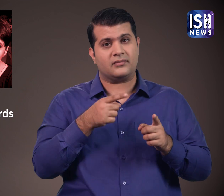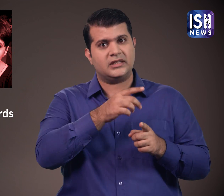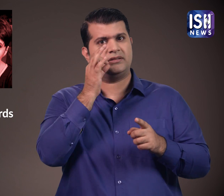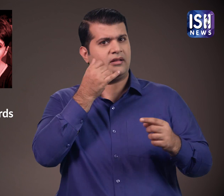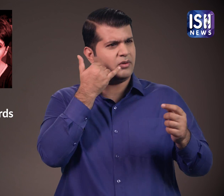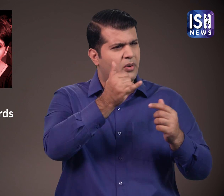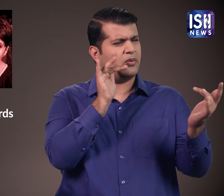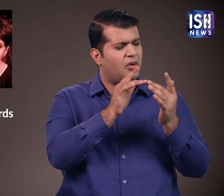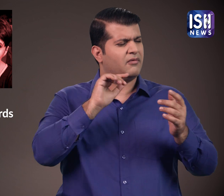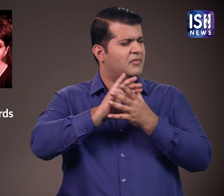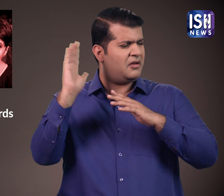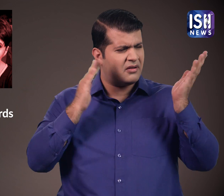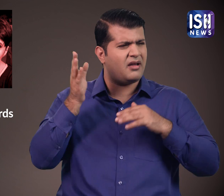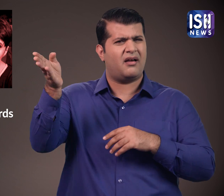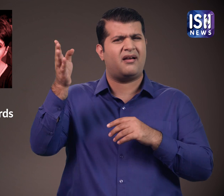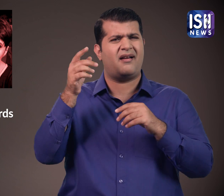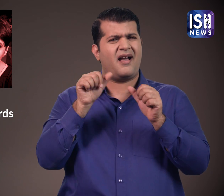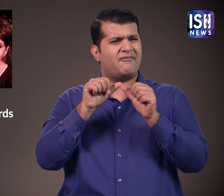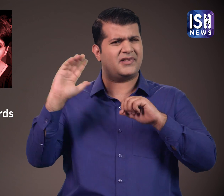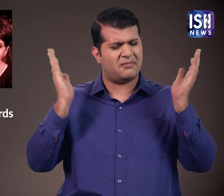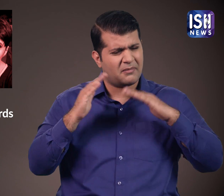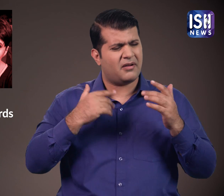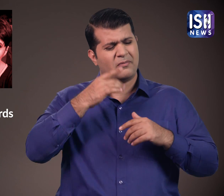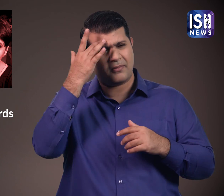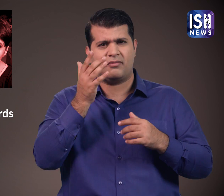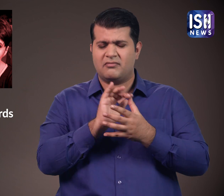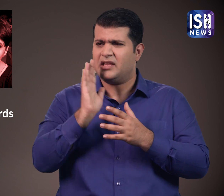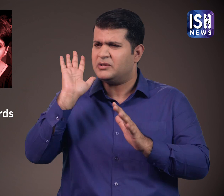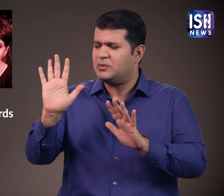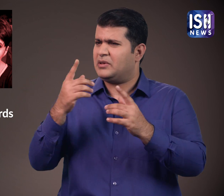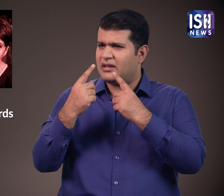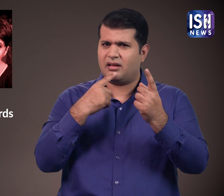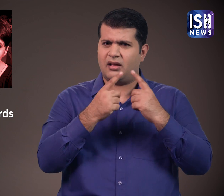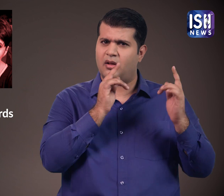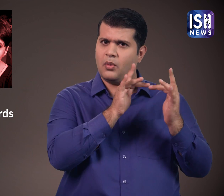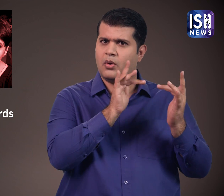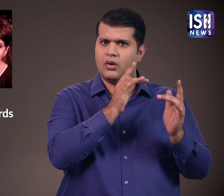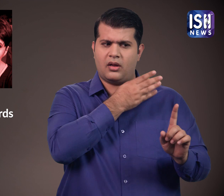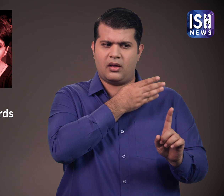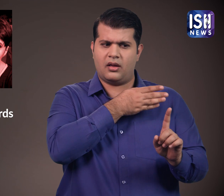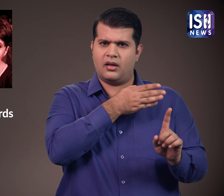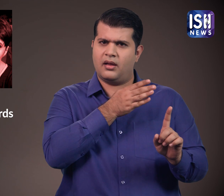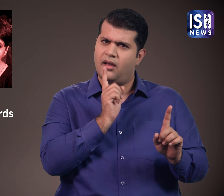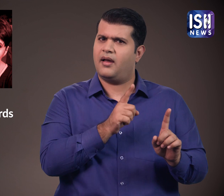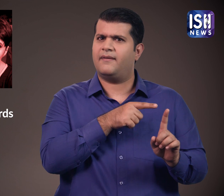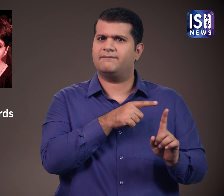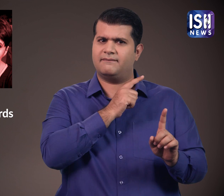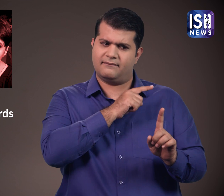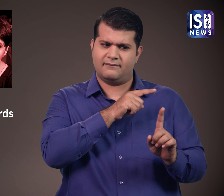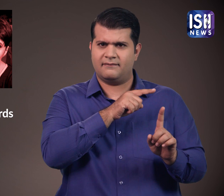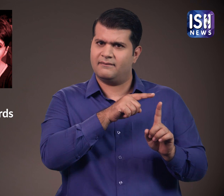In the past Shraddha always contacted her friends whenever she was assaulted.